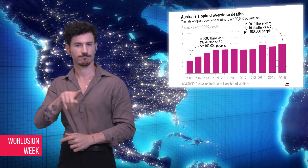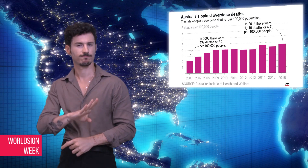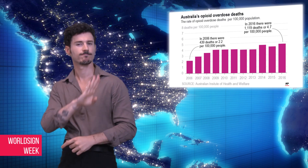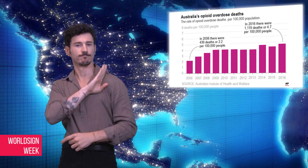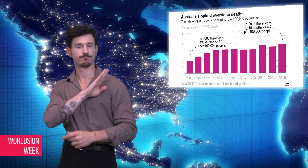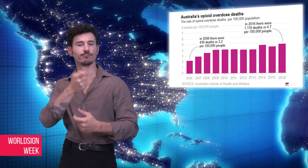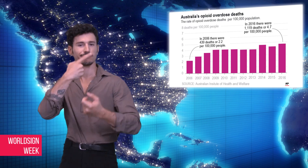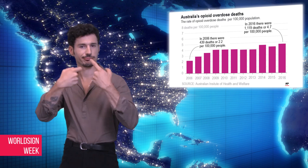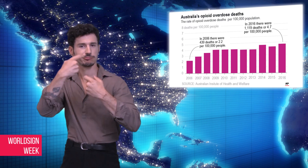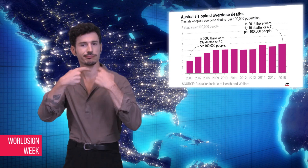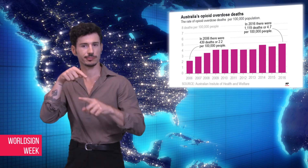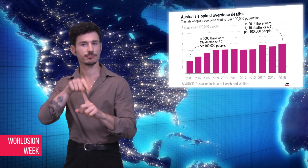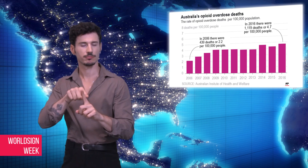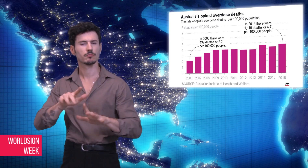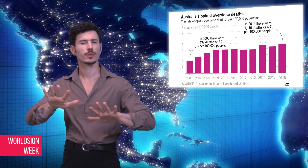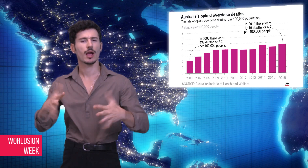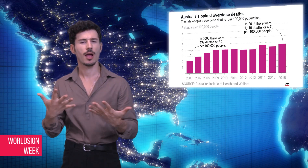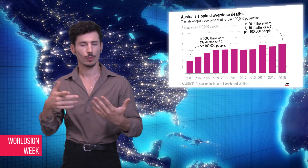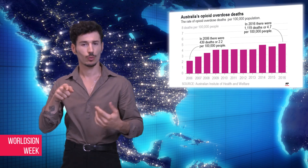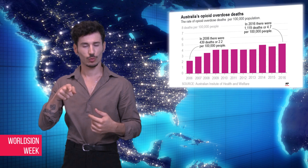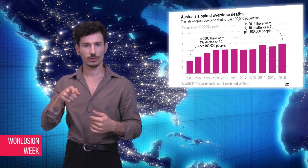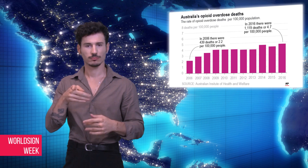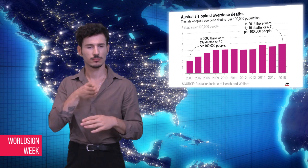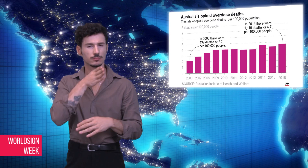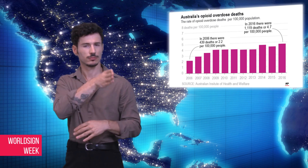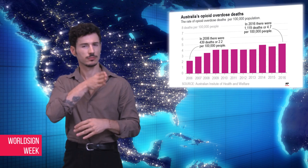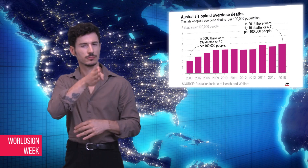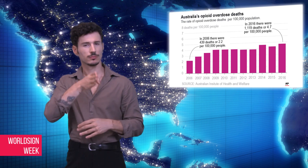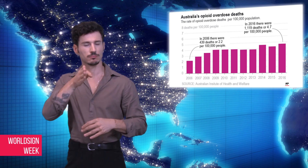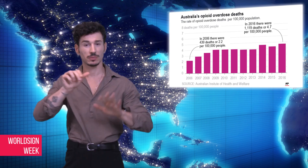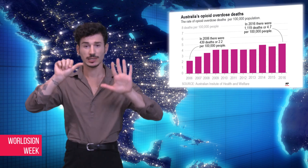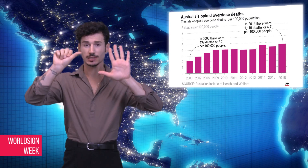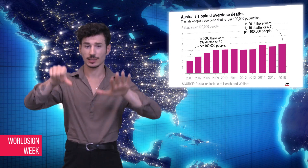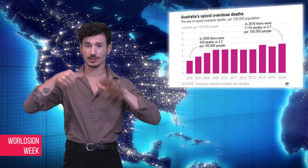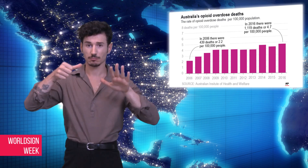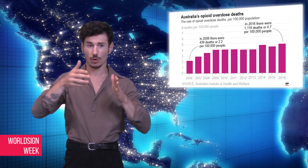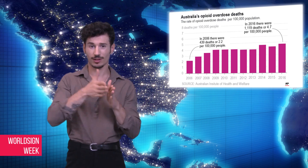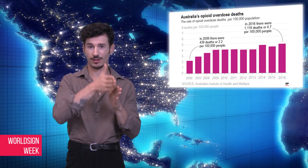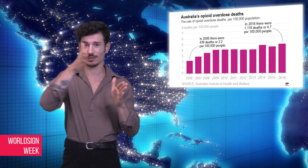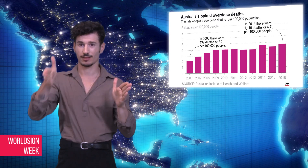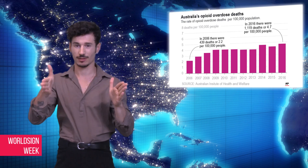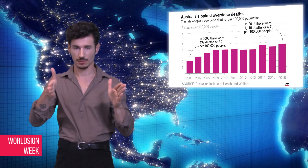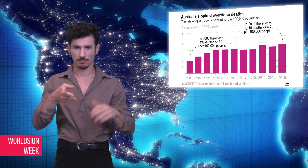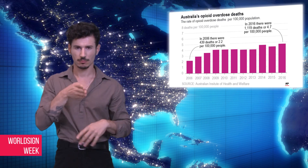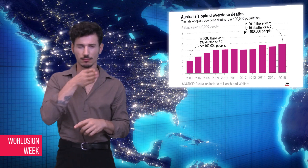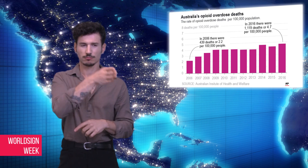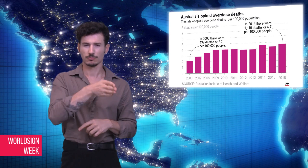Before he died, he saw twenty-four doctors and got